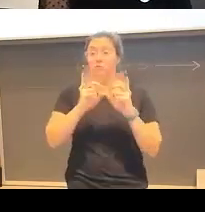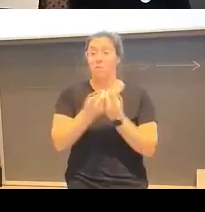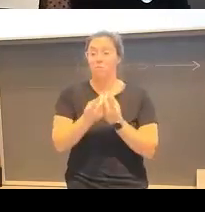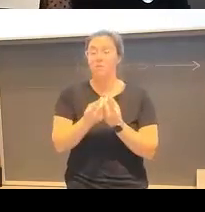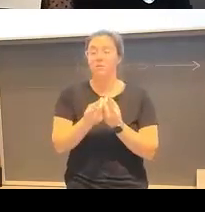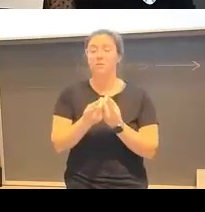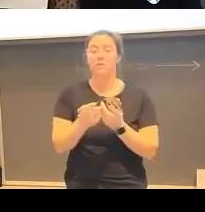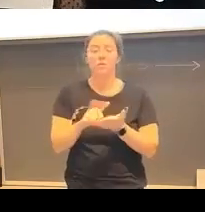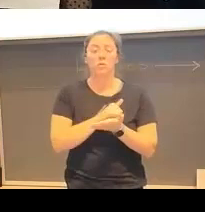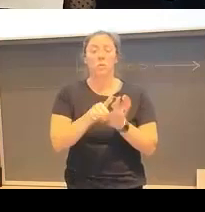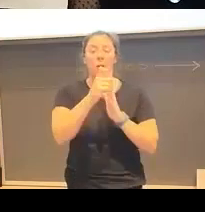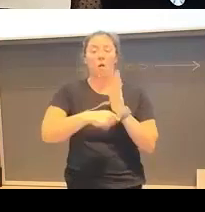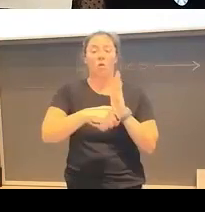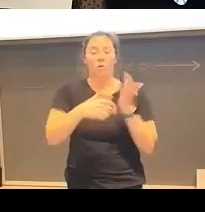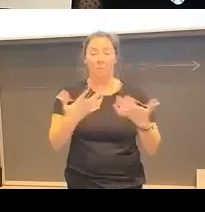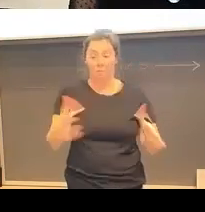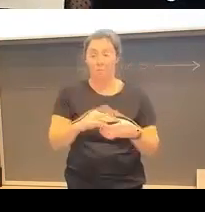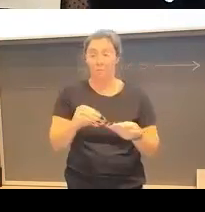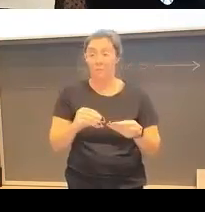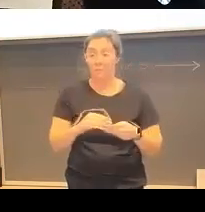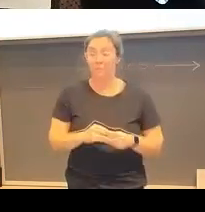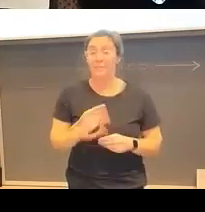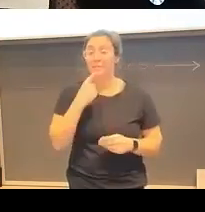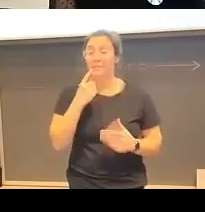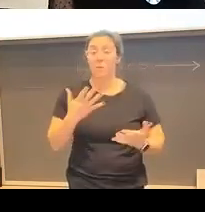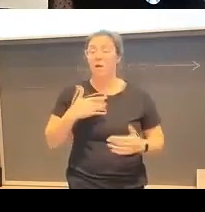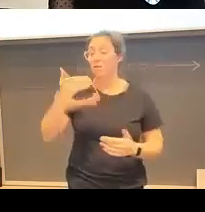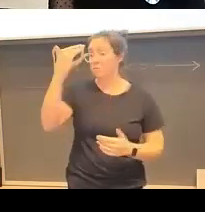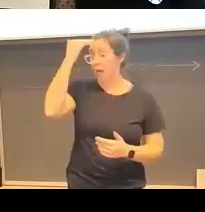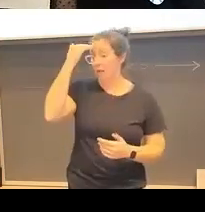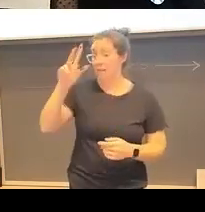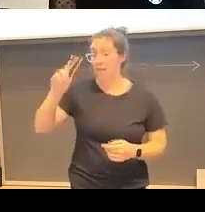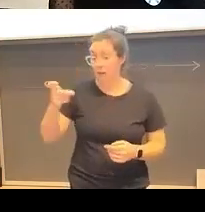the New Yorker he wrote knowledge of disease and the science of treatment are always evolving we